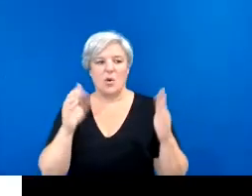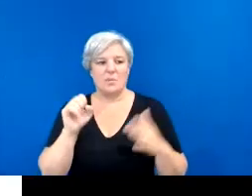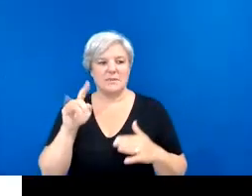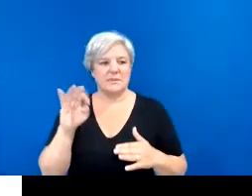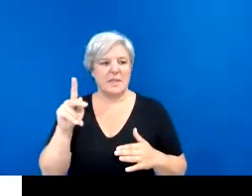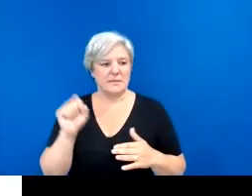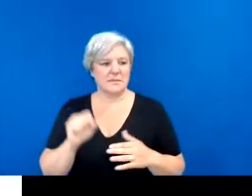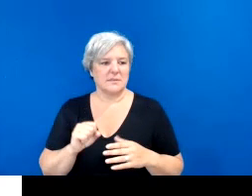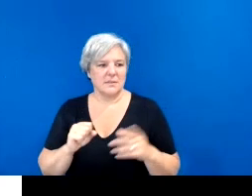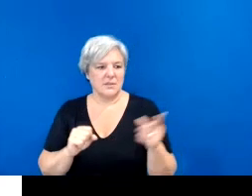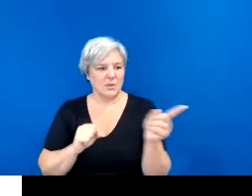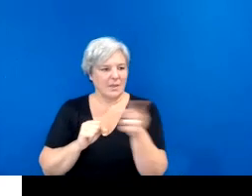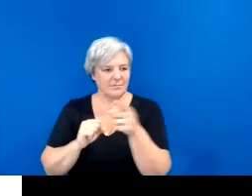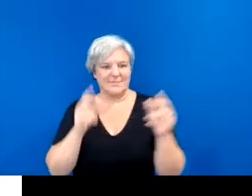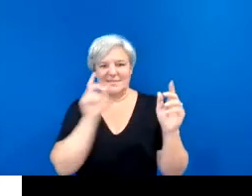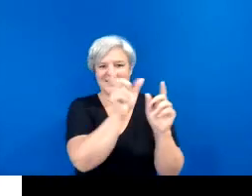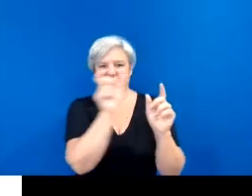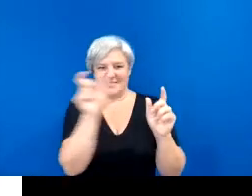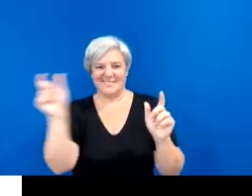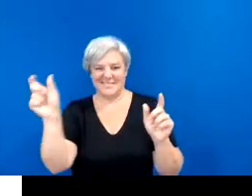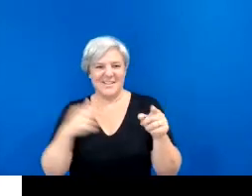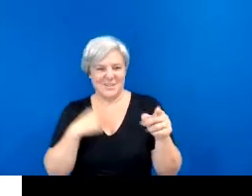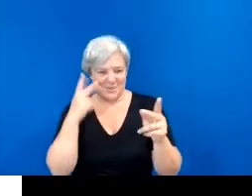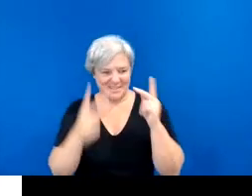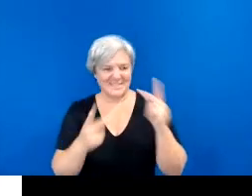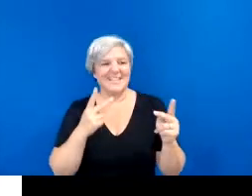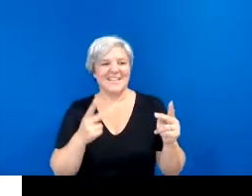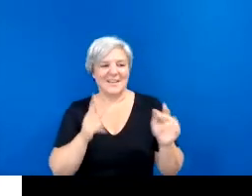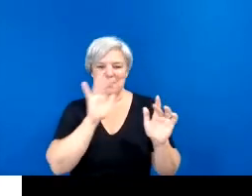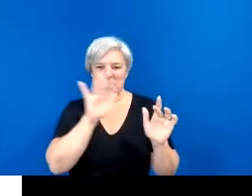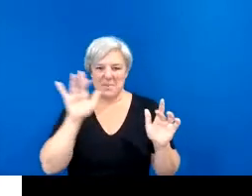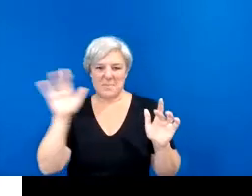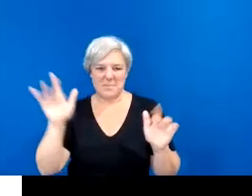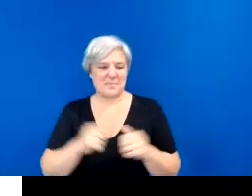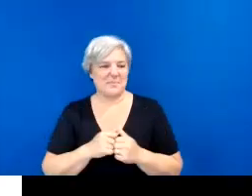where you can look at instructor resources and student resources.